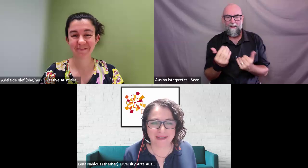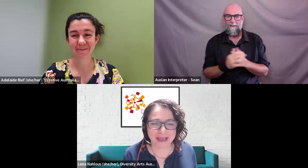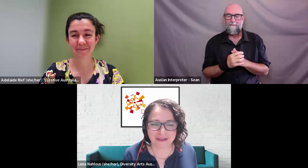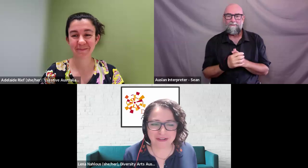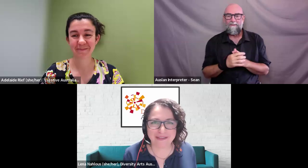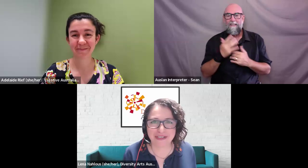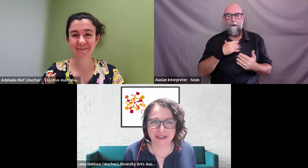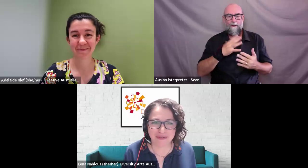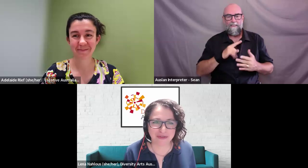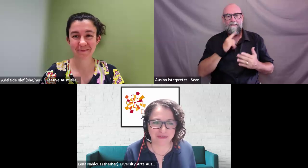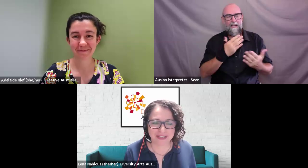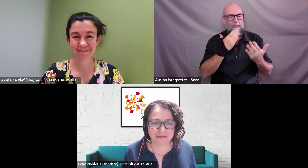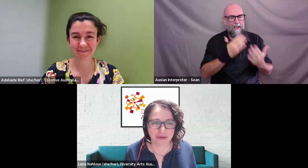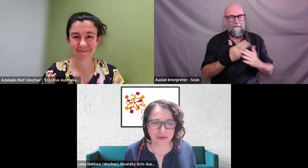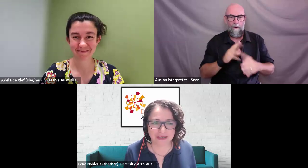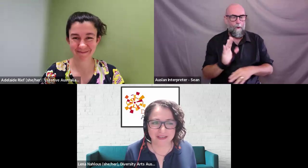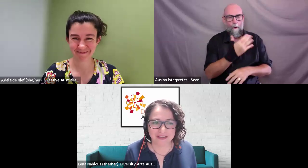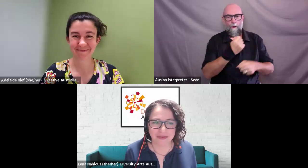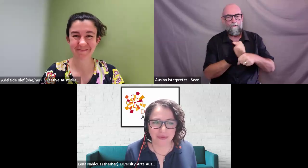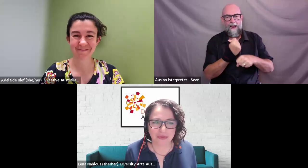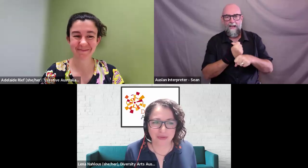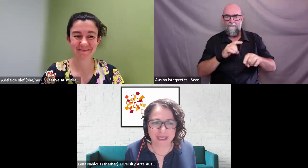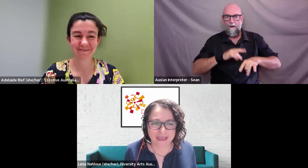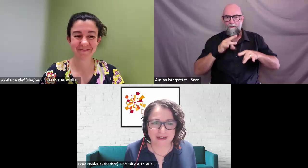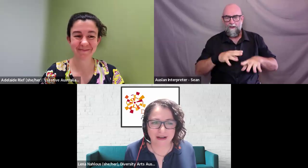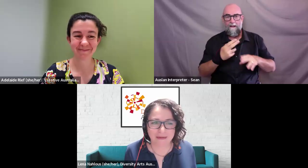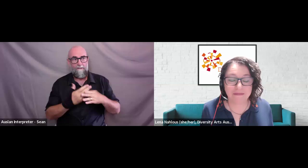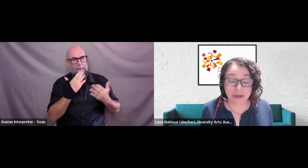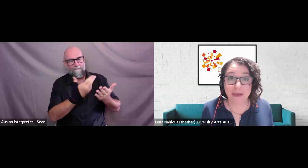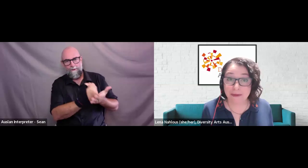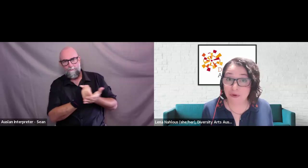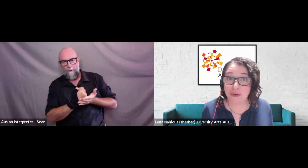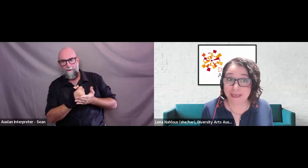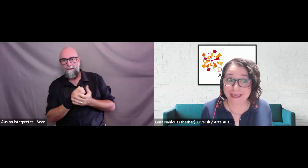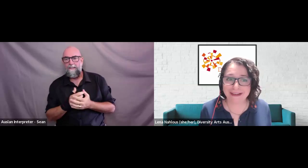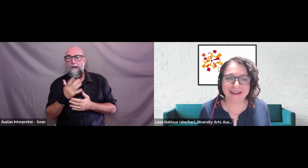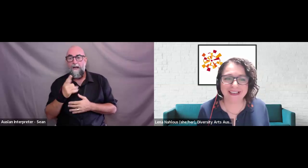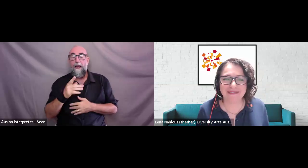and to the team. Before we begin I would also like to acknowledge the First Nations of the